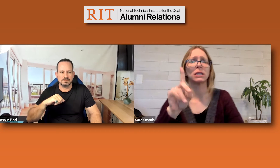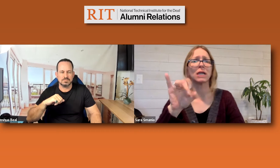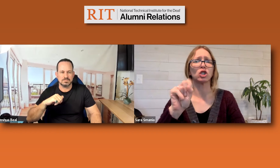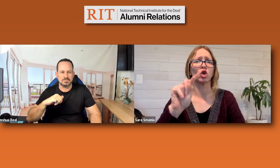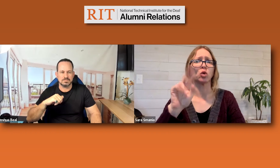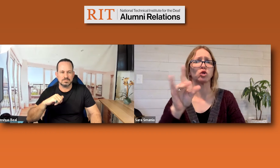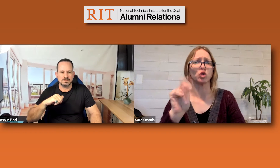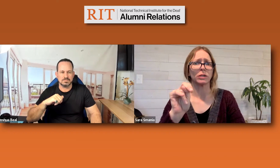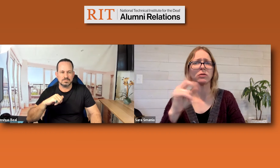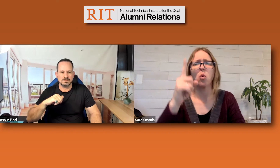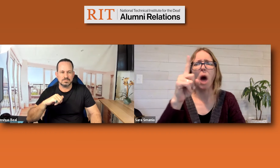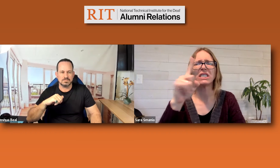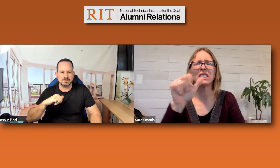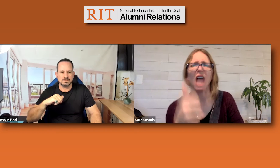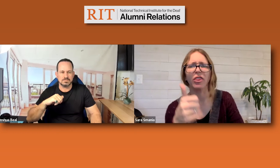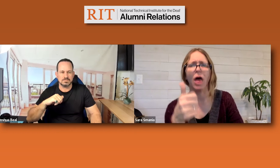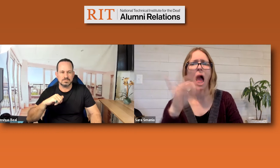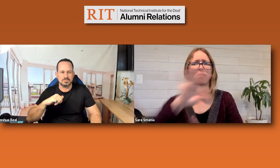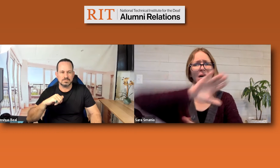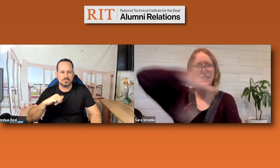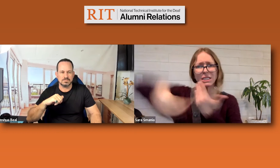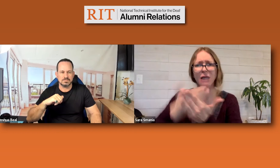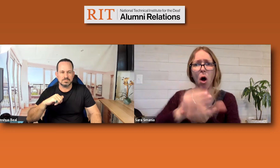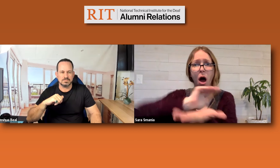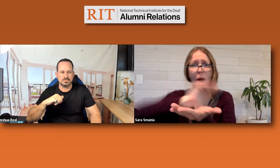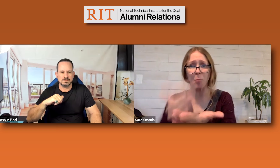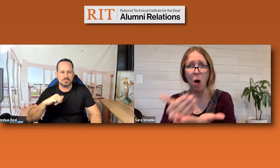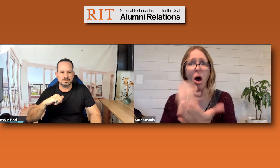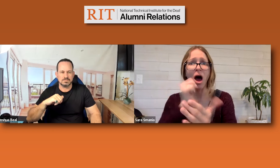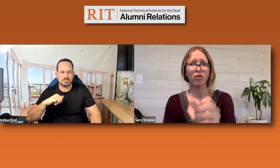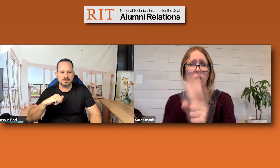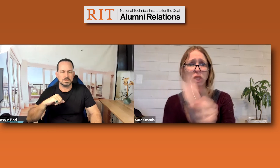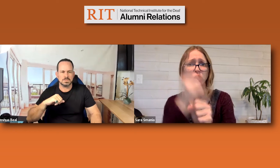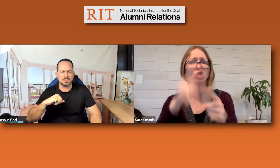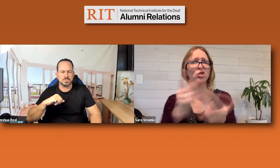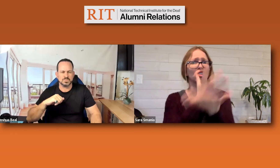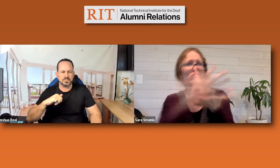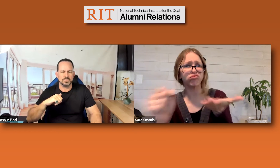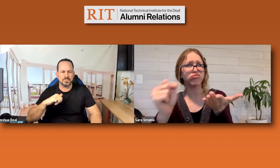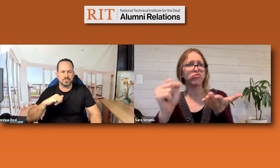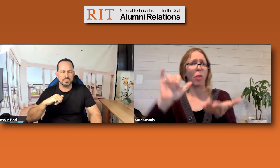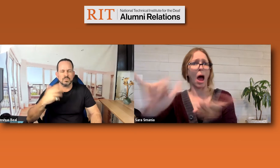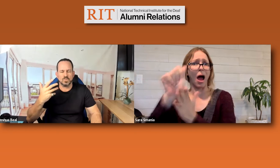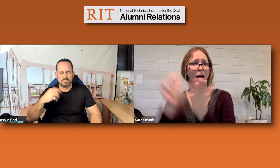They plan to do a partial distribution, 1/10 of the entire amount every year,